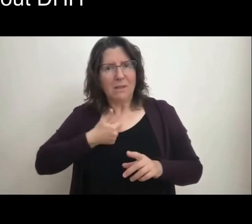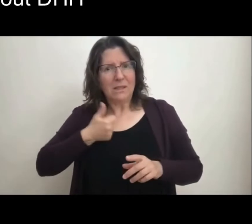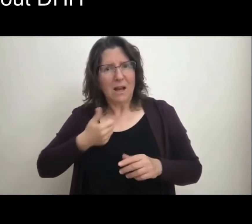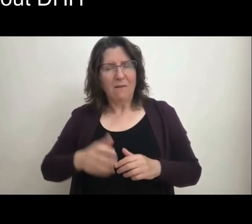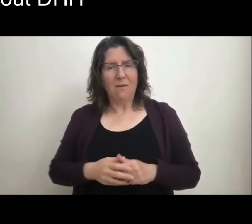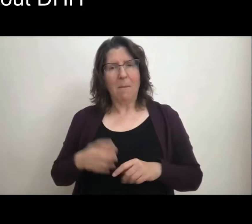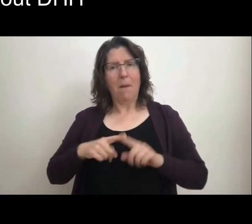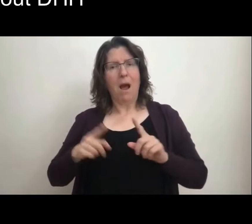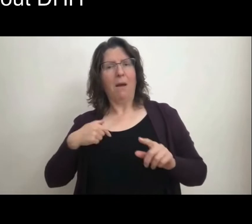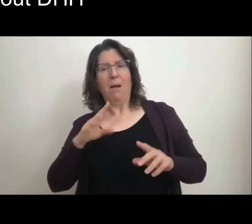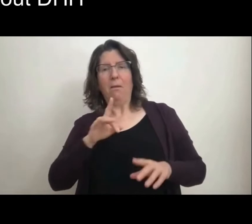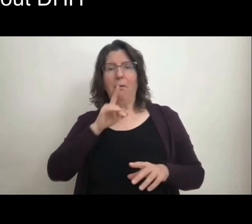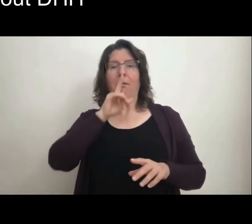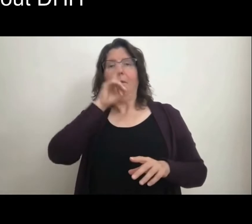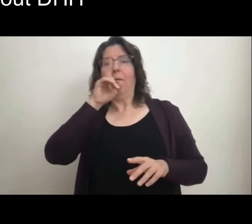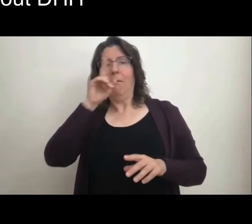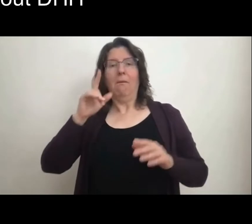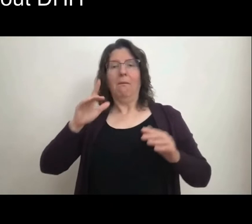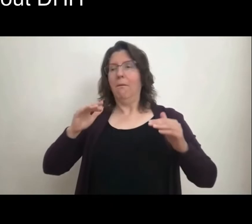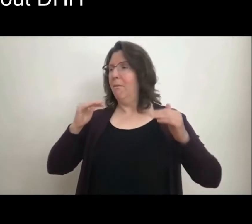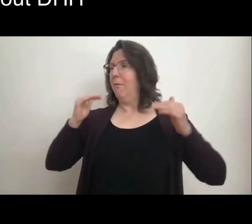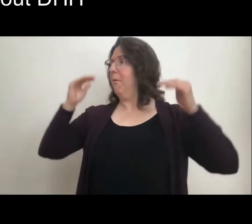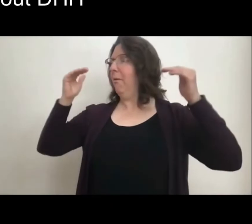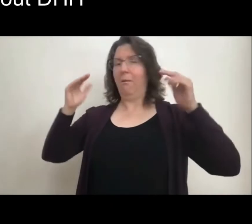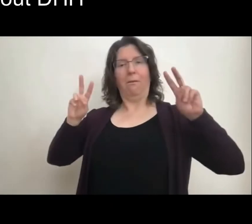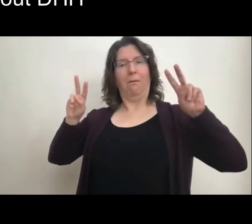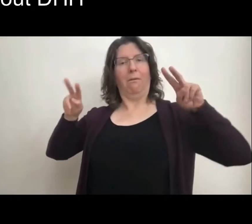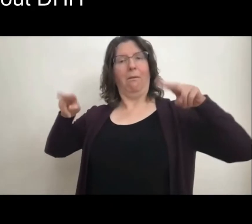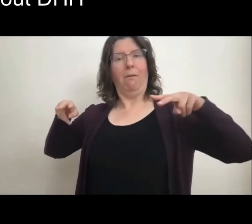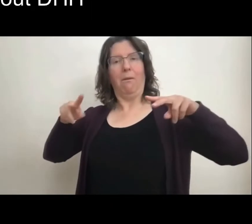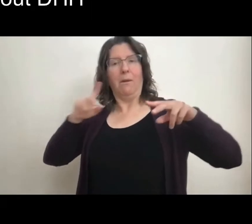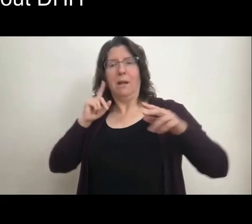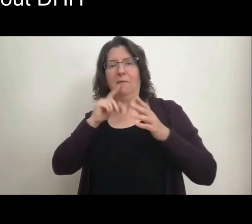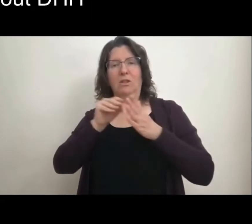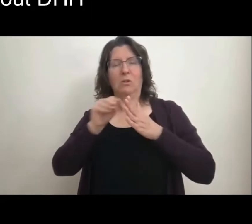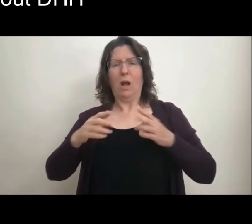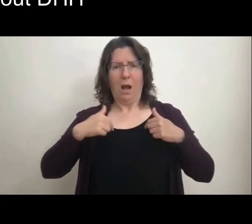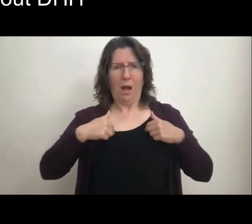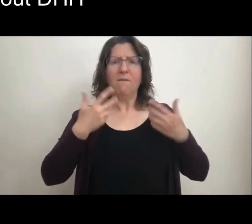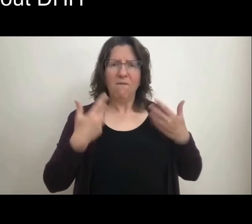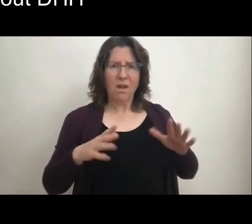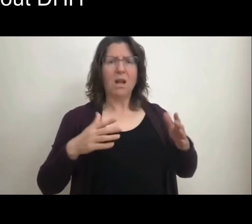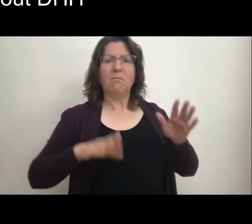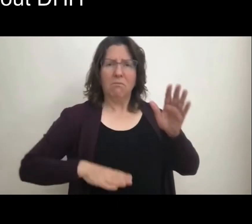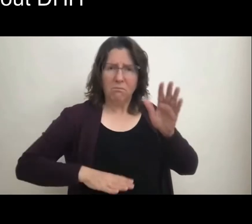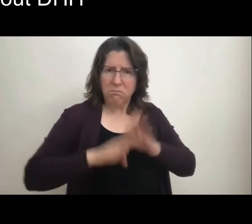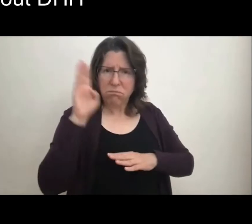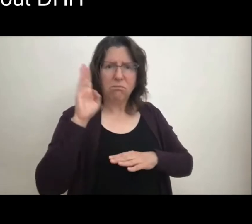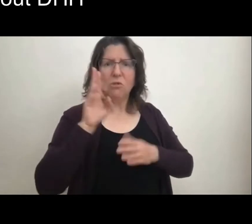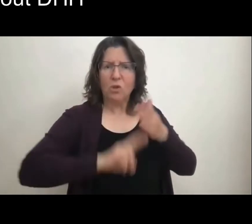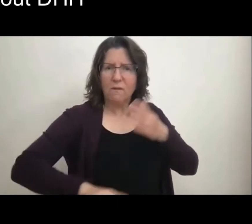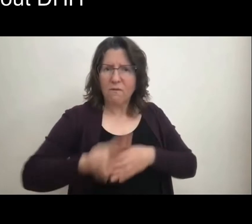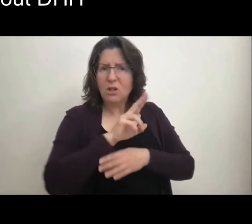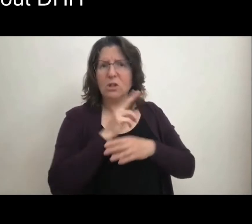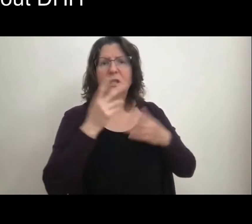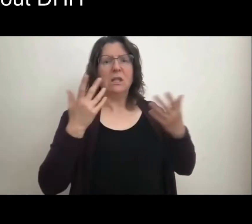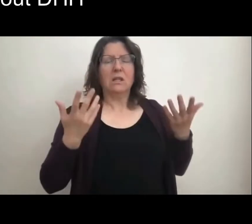I perceived the students as inferior, even though I am deaf myself. I saw myself as superior, after all,